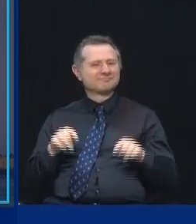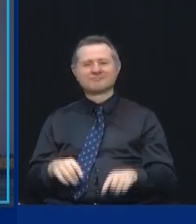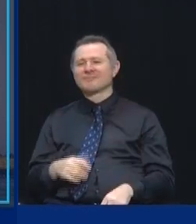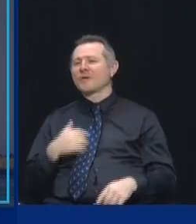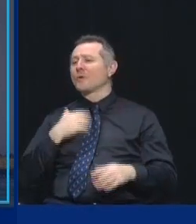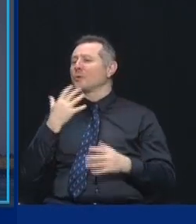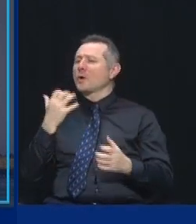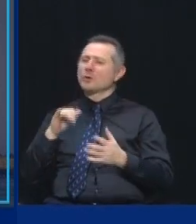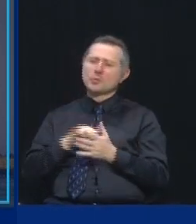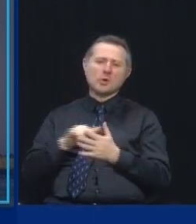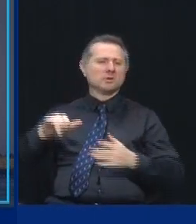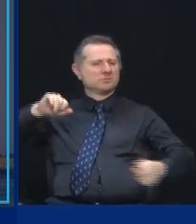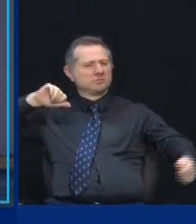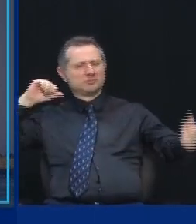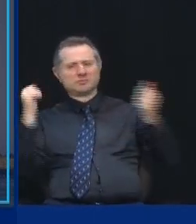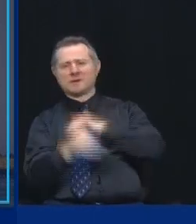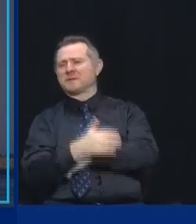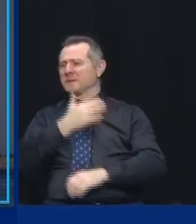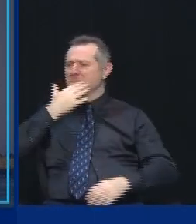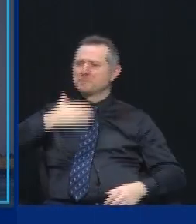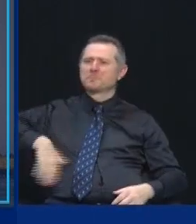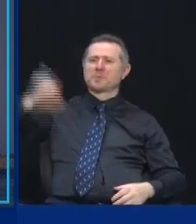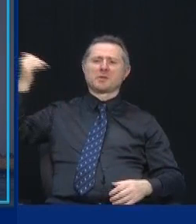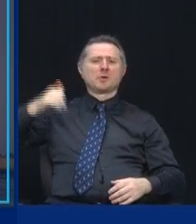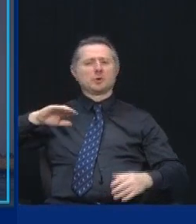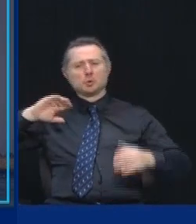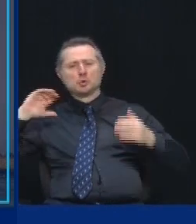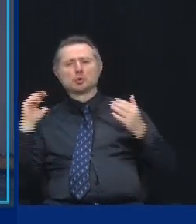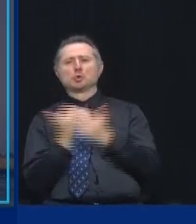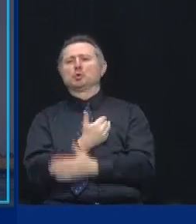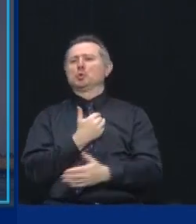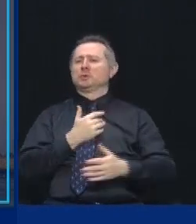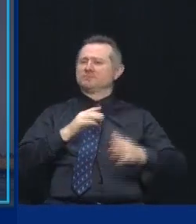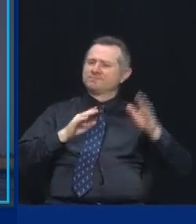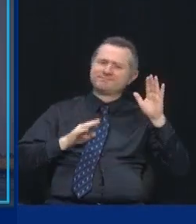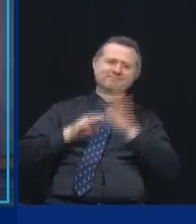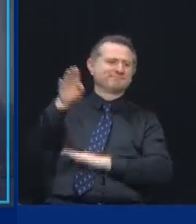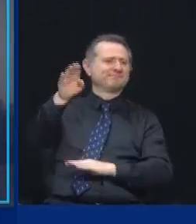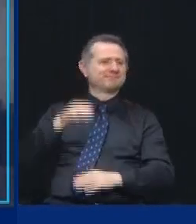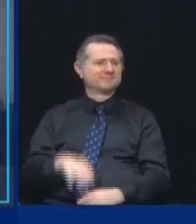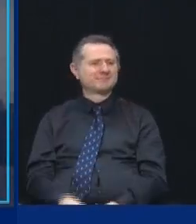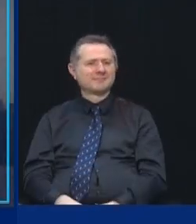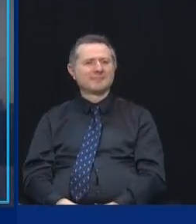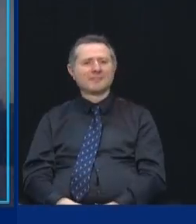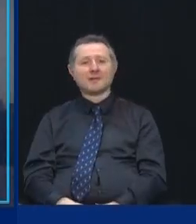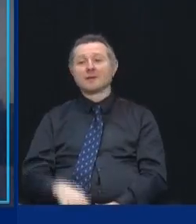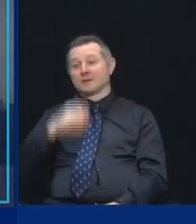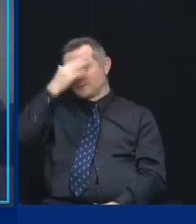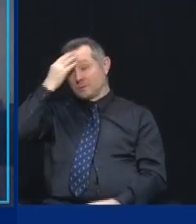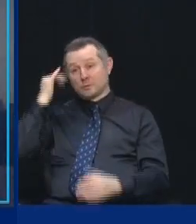WE THINK THERE'S A MOMENT OF OPPORTUNITY HERE. AND WE'RE GOING TO BUILD A TOTALLY DIFFERENT NEW YORK.